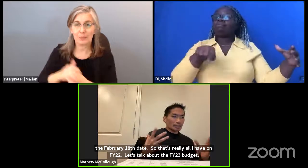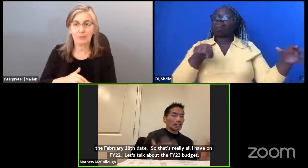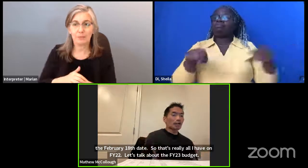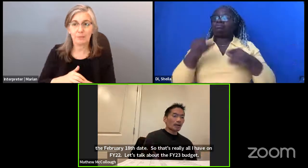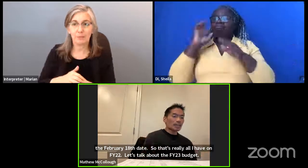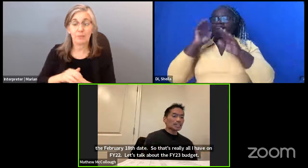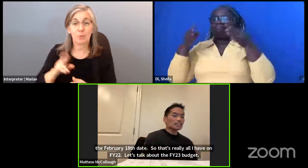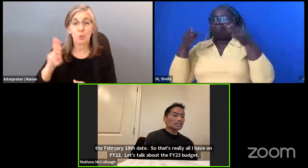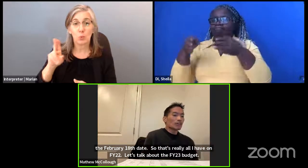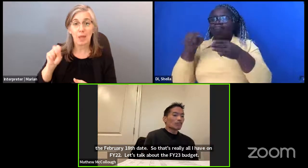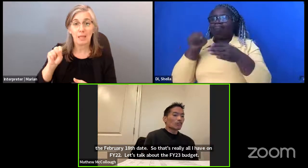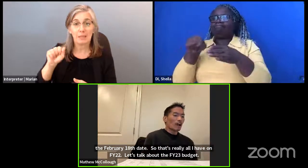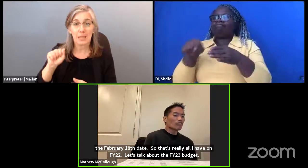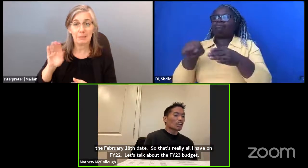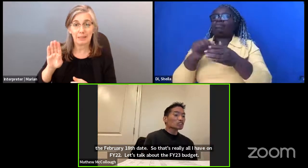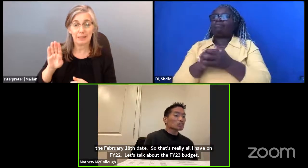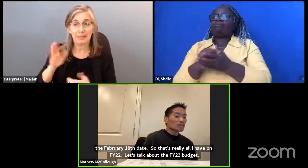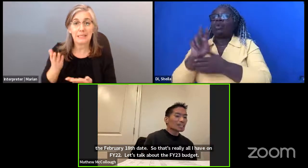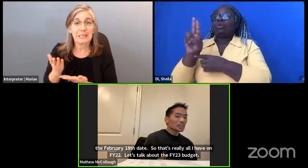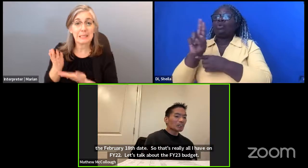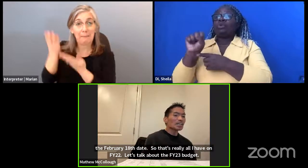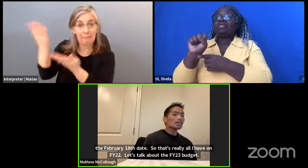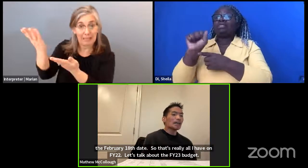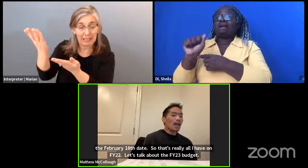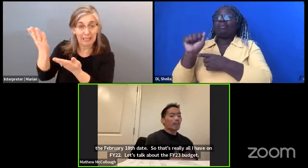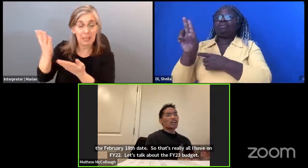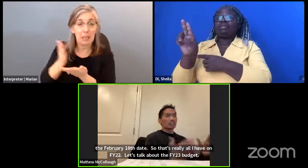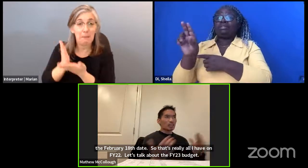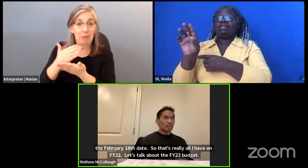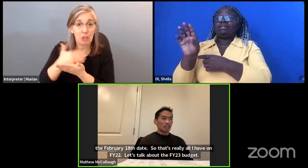FY 23 in the amount of $10,090,500.